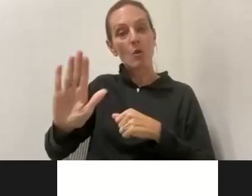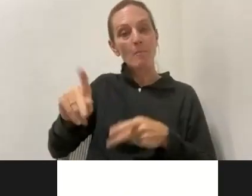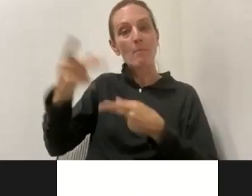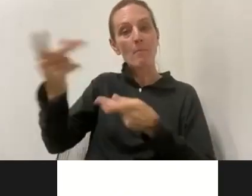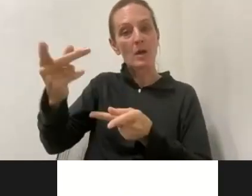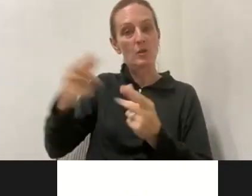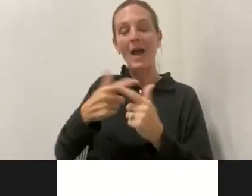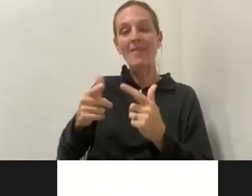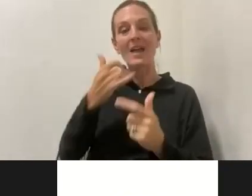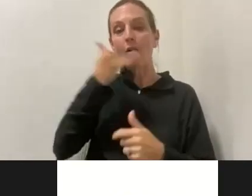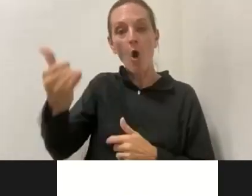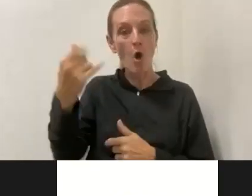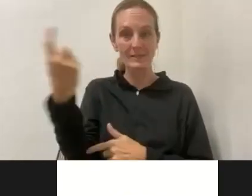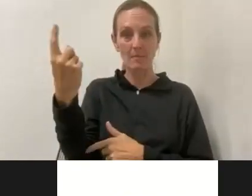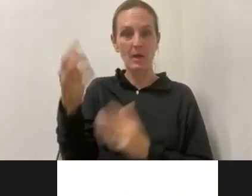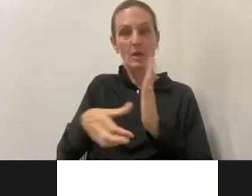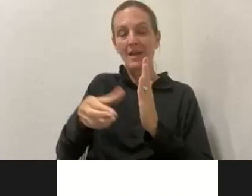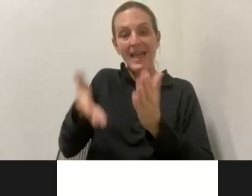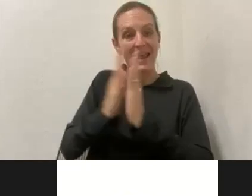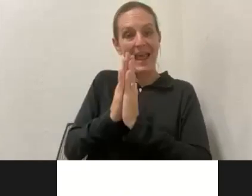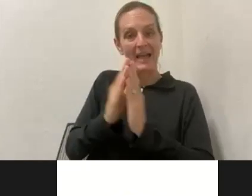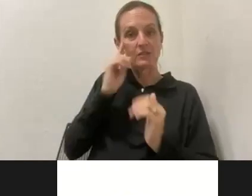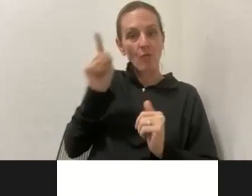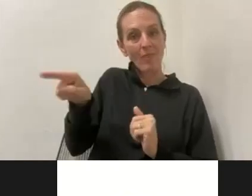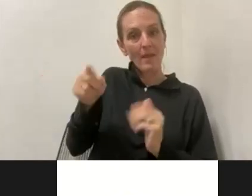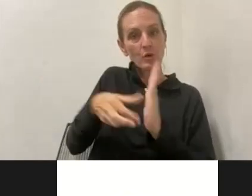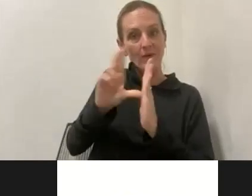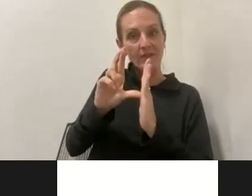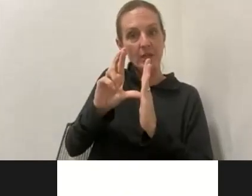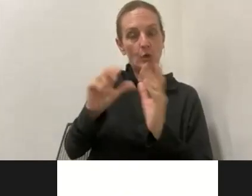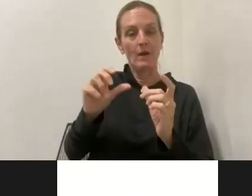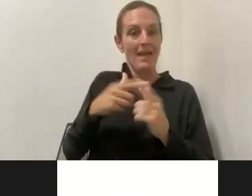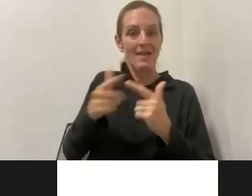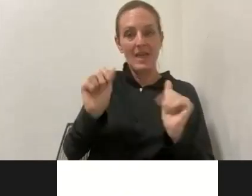it. They’re usually very happy to review it and then you can tweak it so it fits better or it,